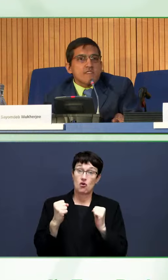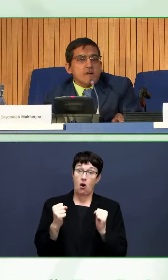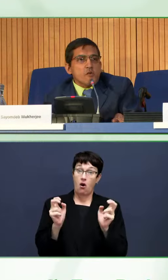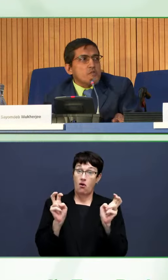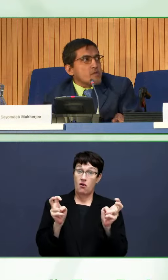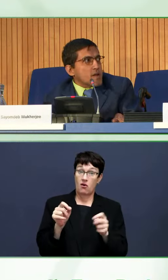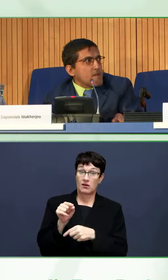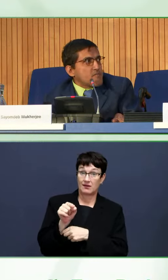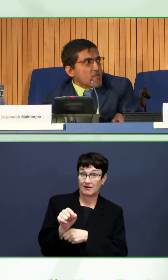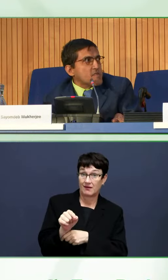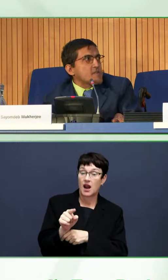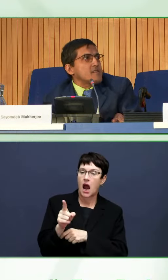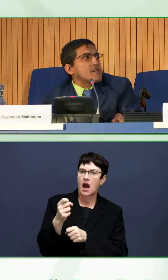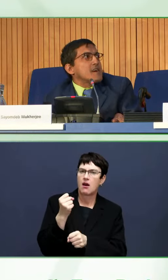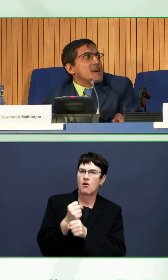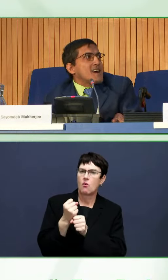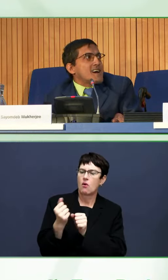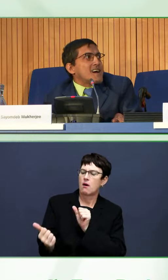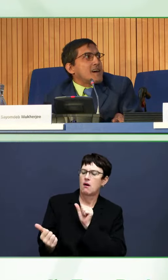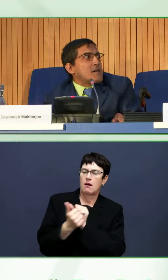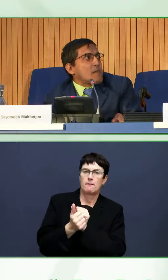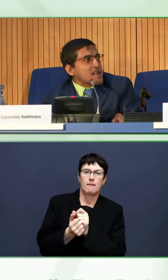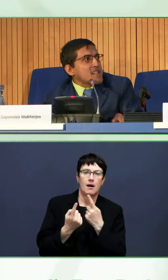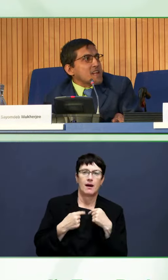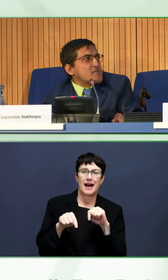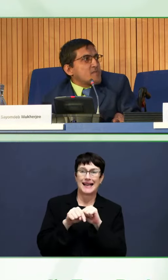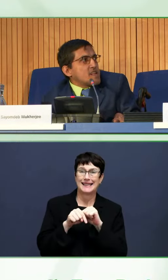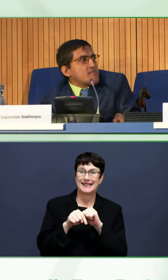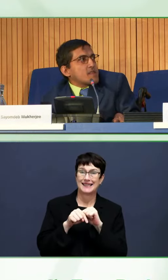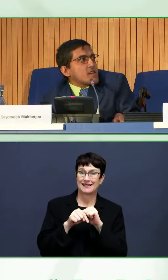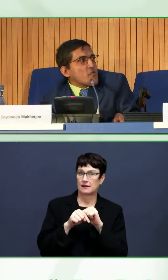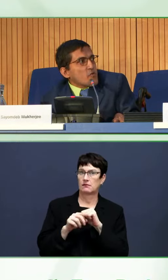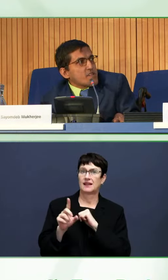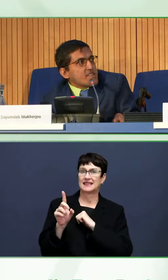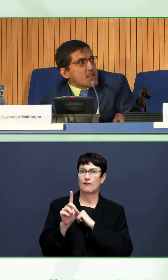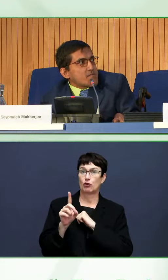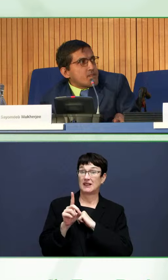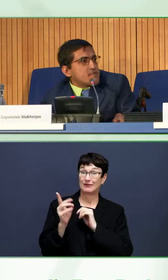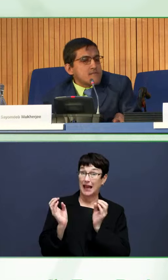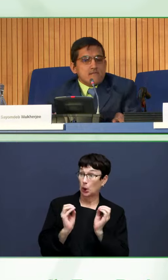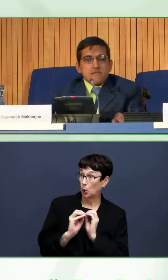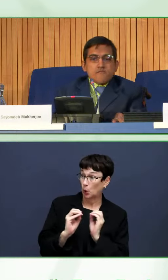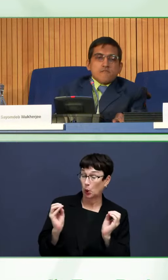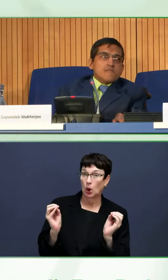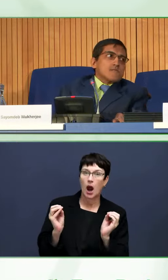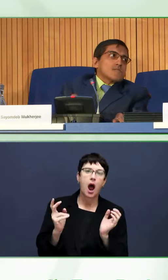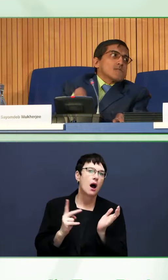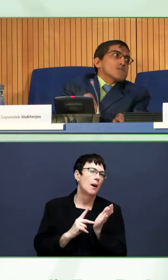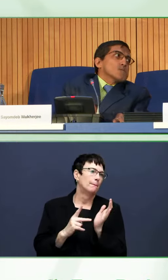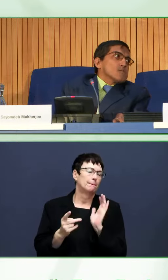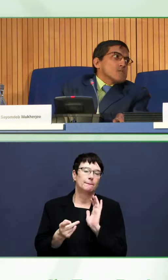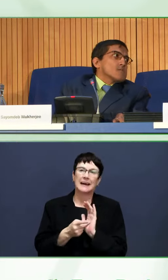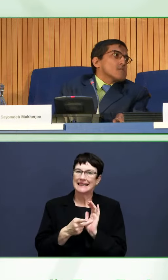this would not have been possible. Michael, can you make the closing statement?